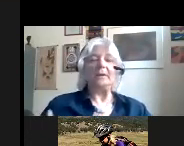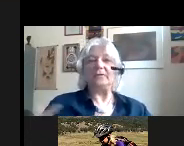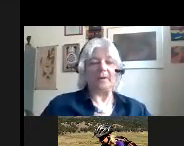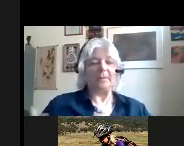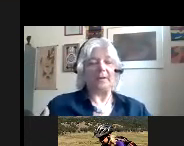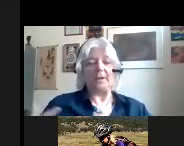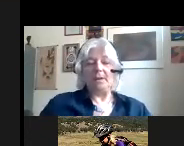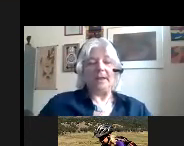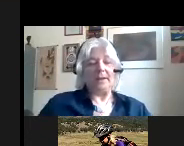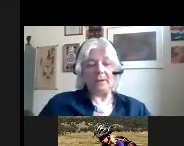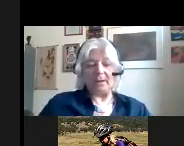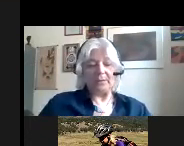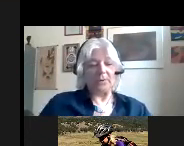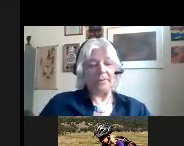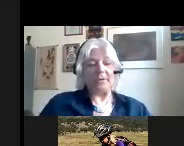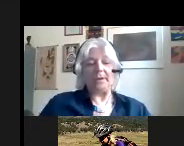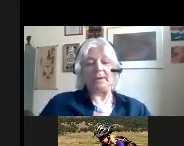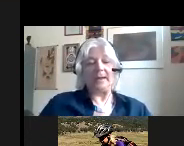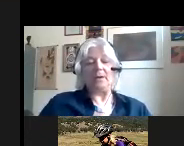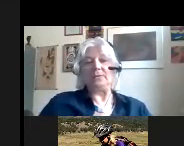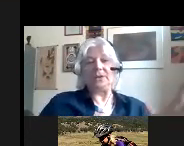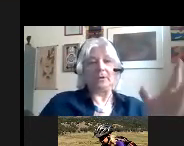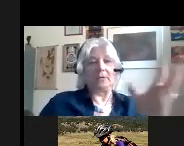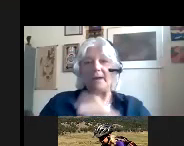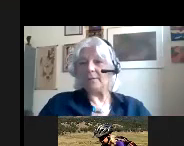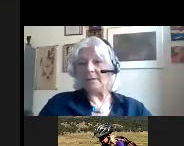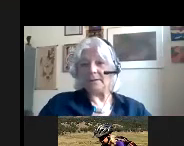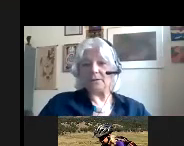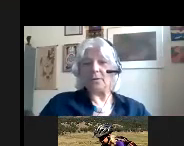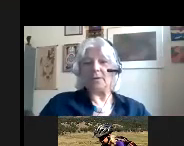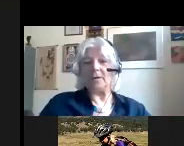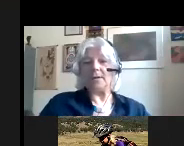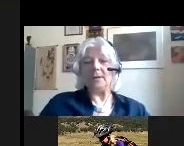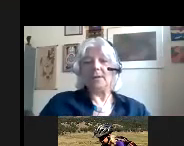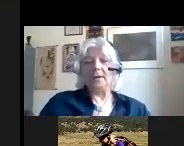And community is family and our community and how geographically things are going on.